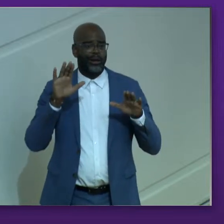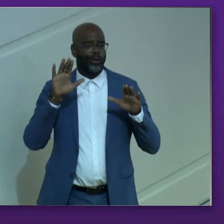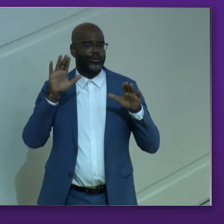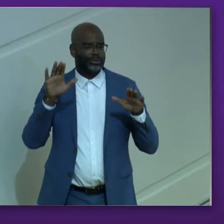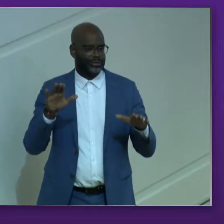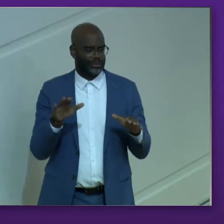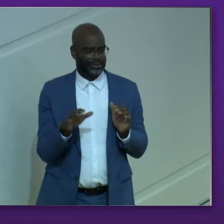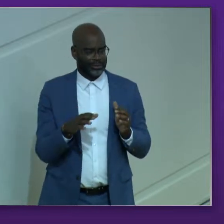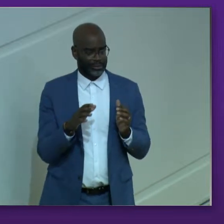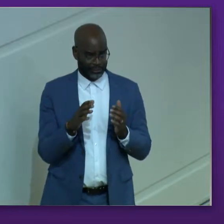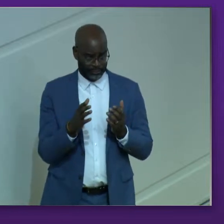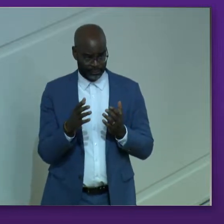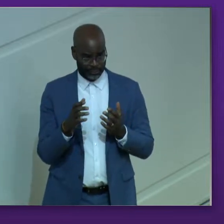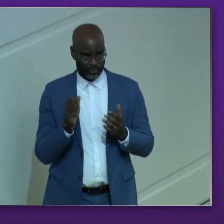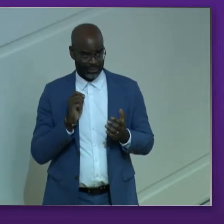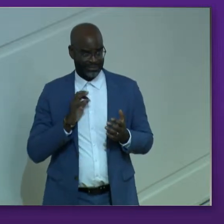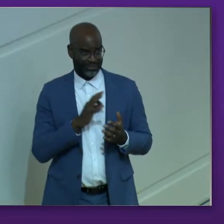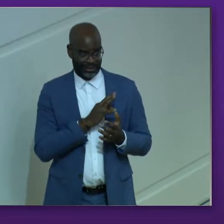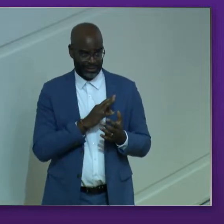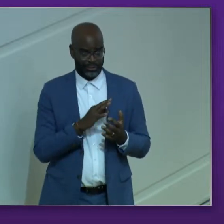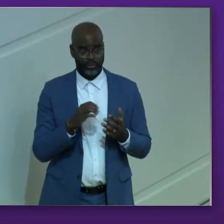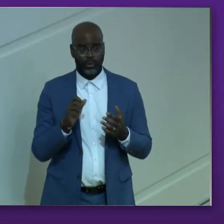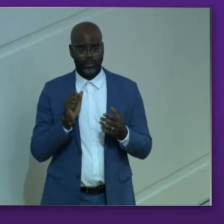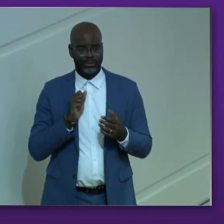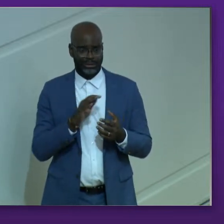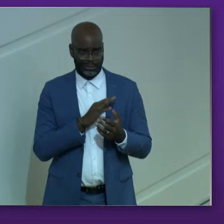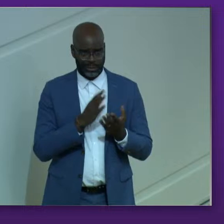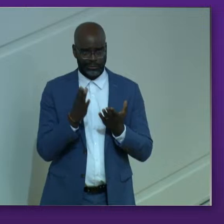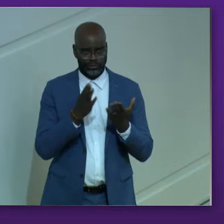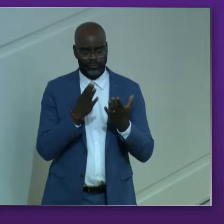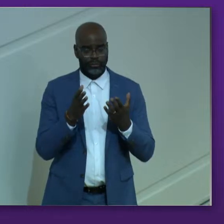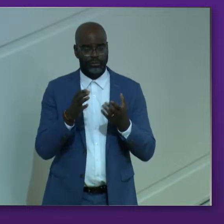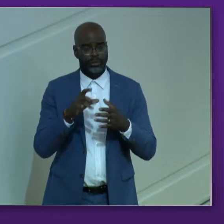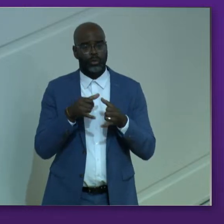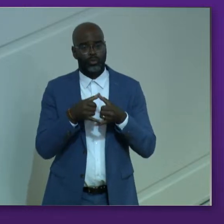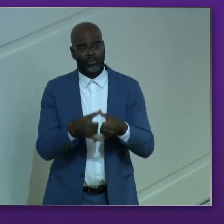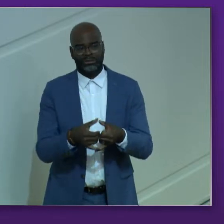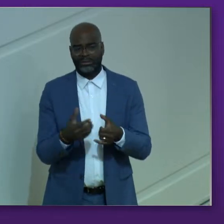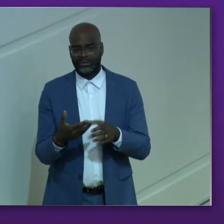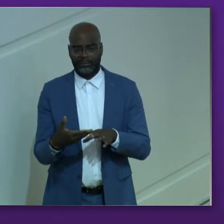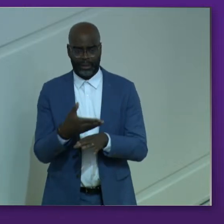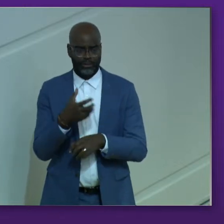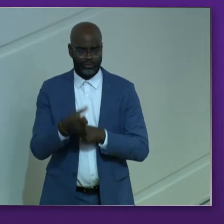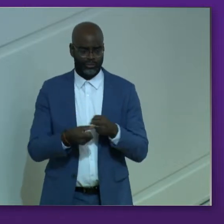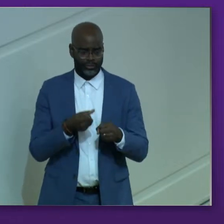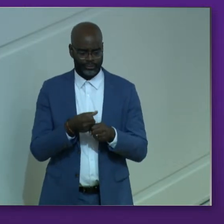HIGHER EDUCATION TODAY. AT THE LOCAL REGIONAL AND NATIONAL LEVEL. EMPLOYEES ARE OUR NUMBER